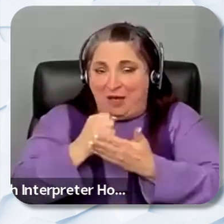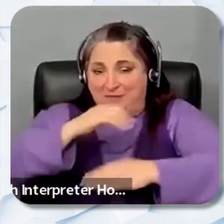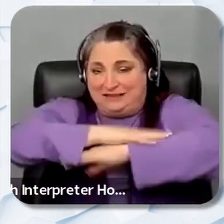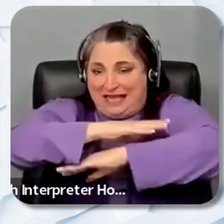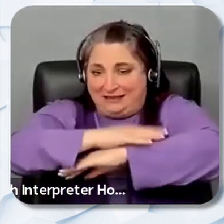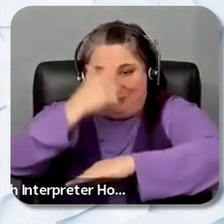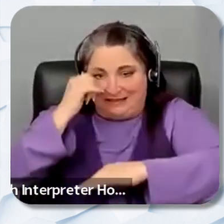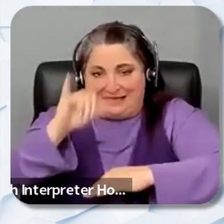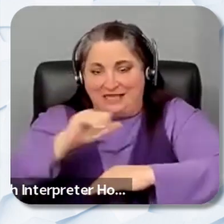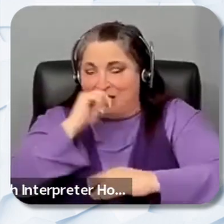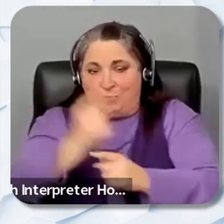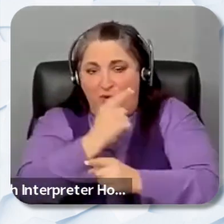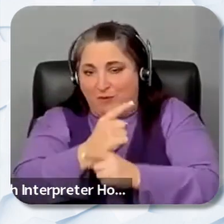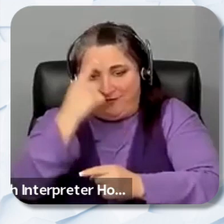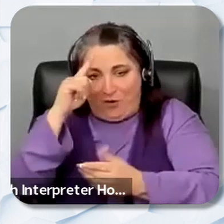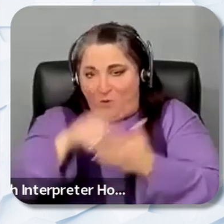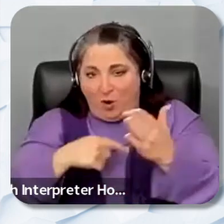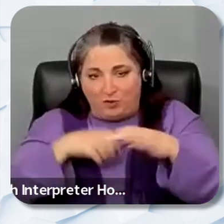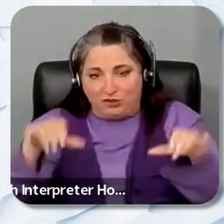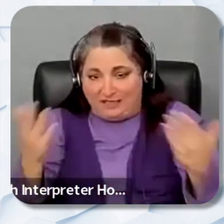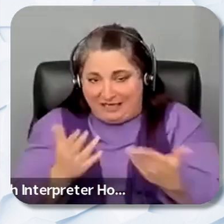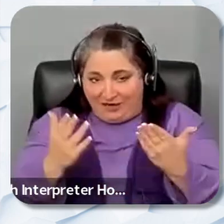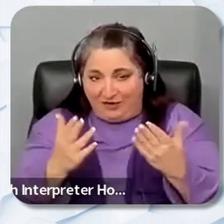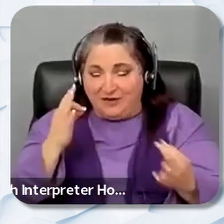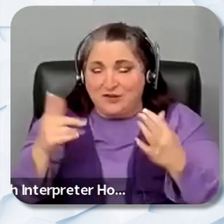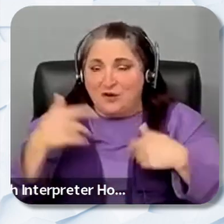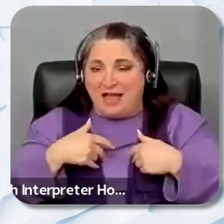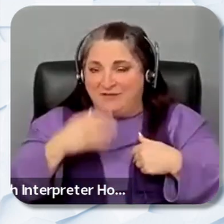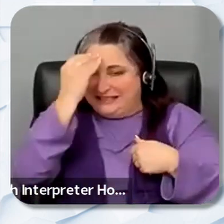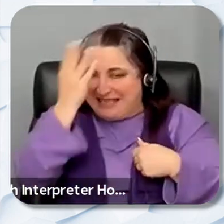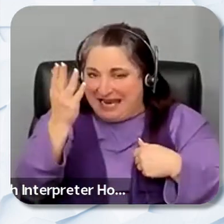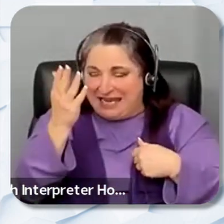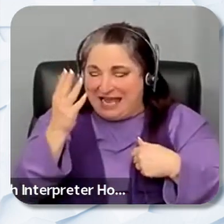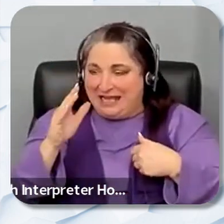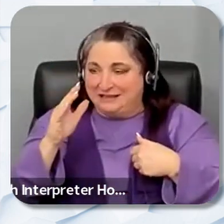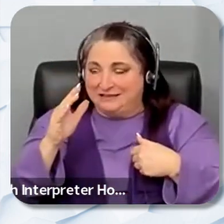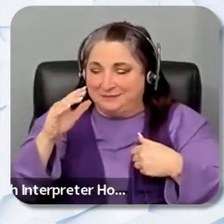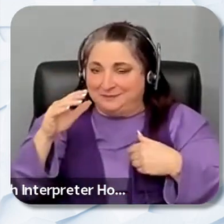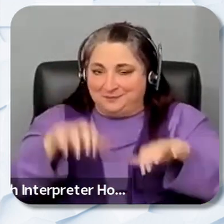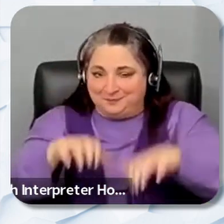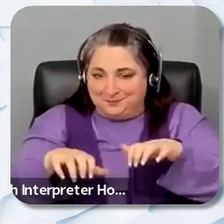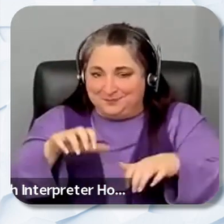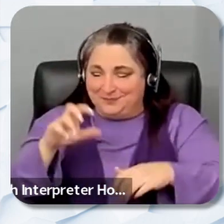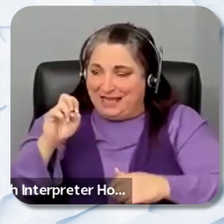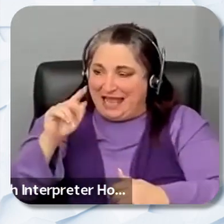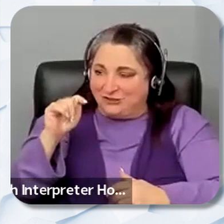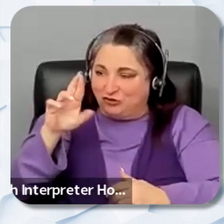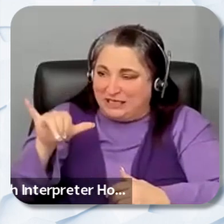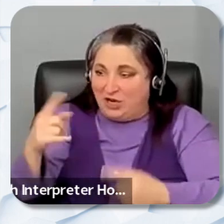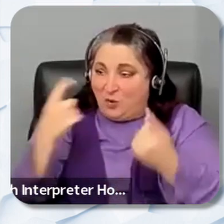doing here. If you have data entry questions, we can definitely, our CALPADS folks can answer